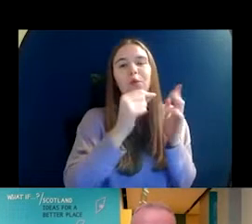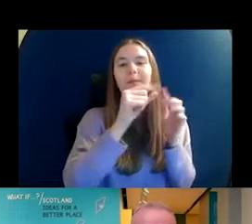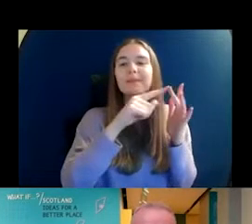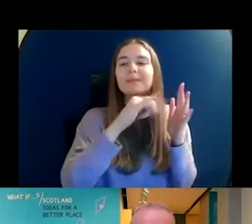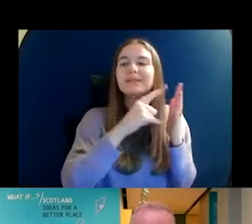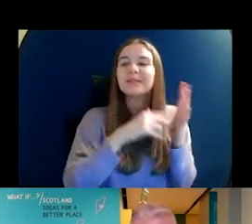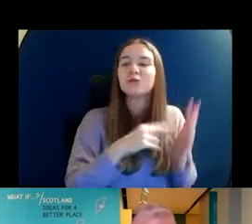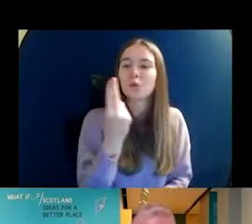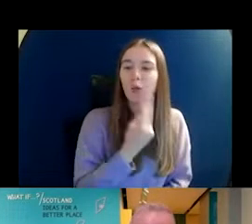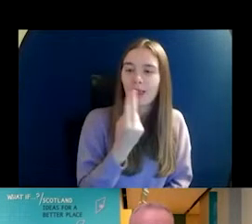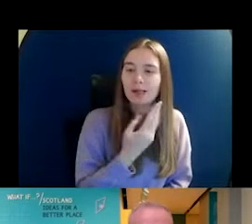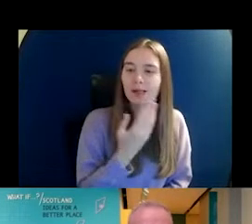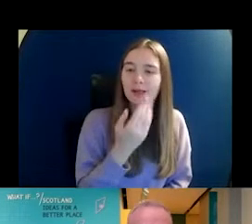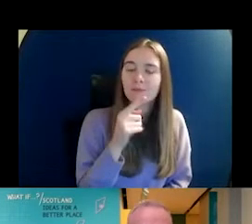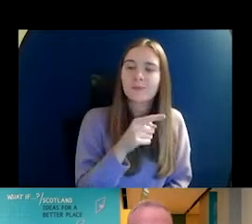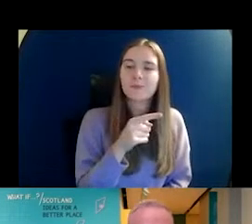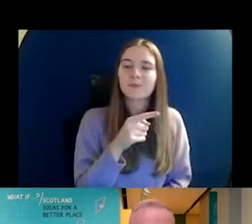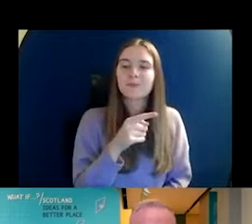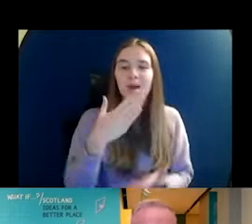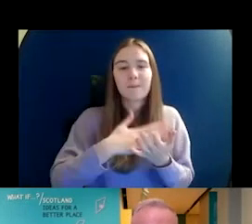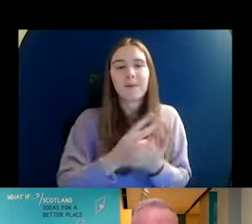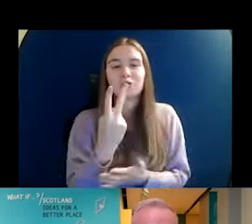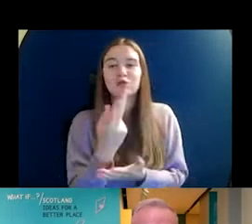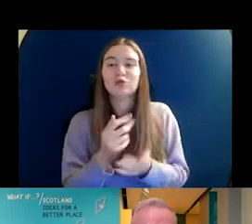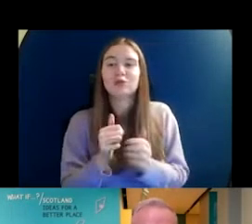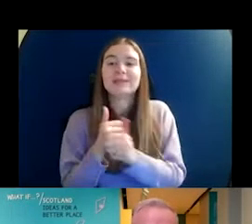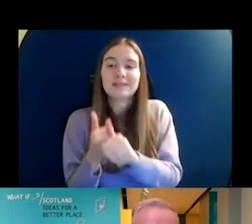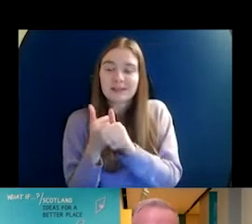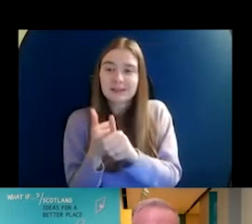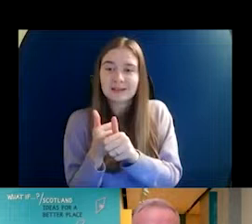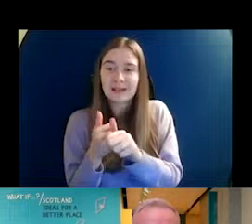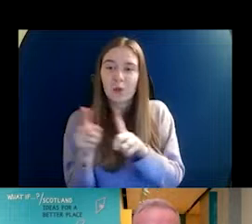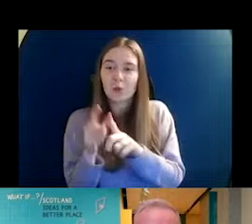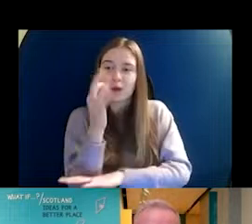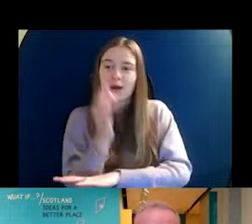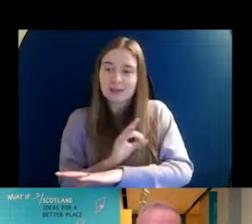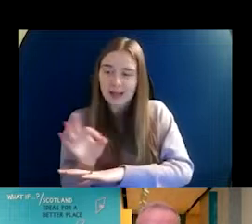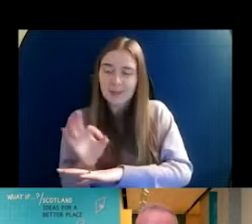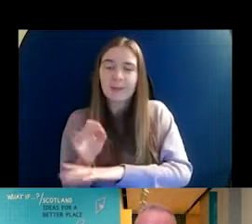And he's a Part 2 Architectural Assistant at Architype, and also helps to coordinate